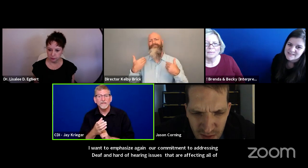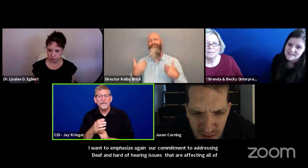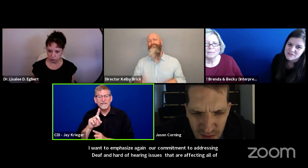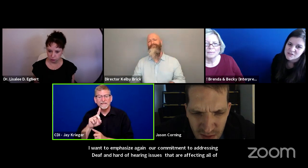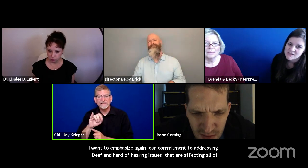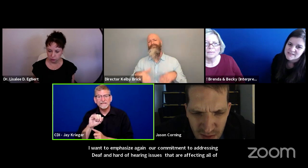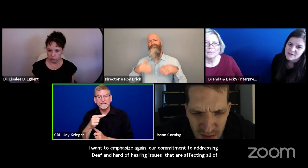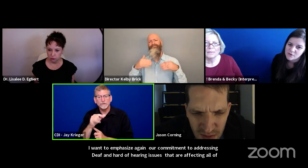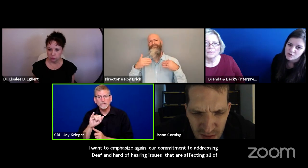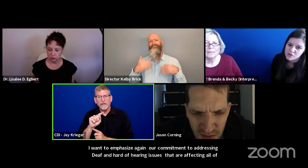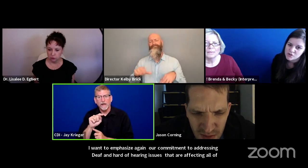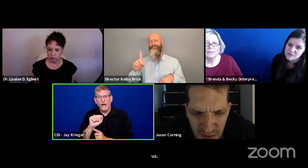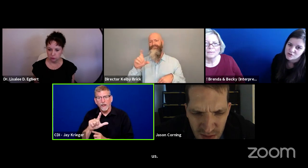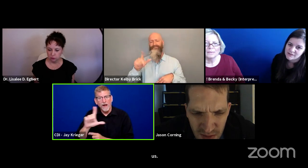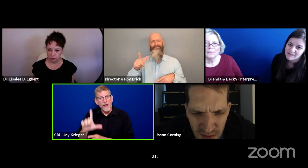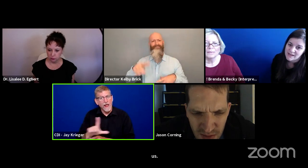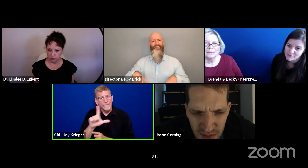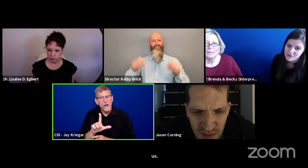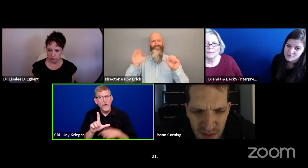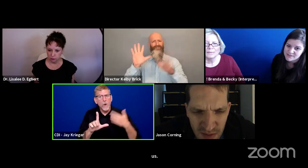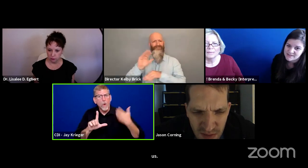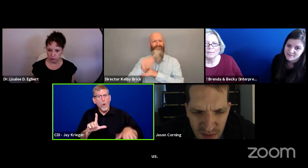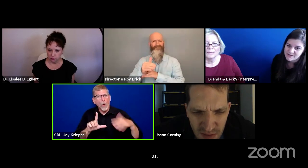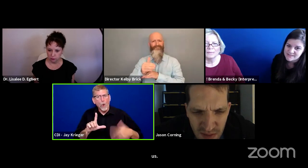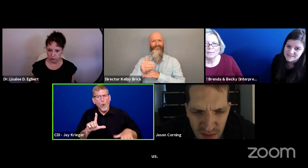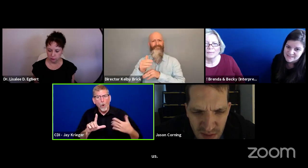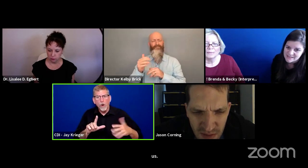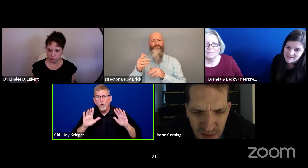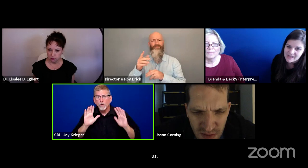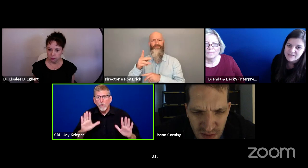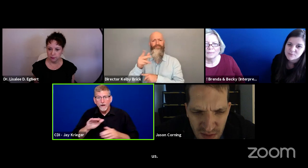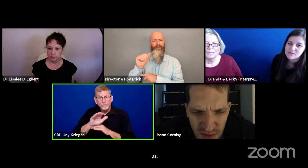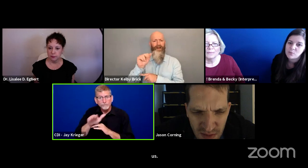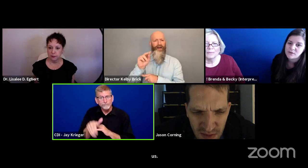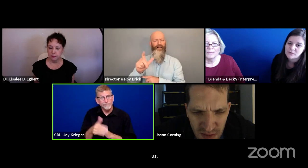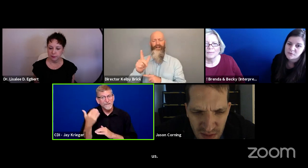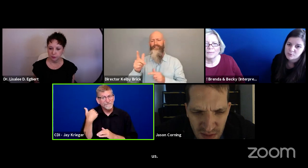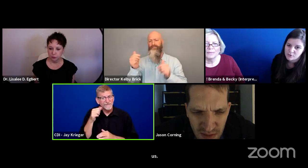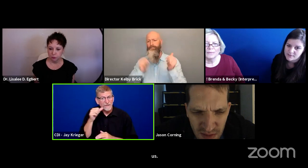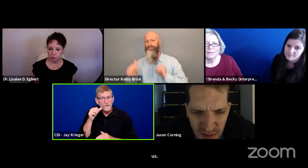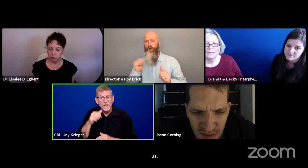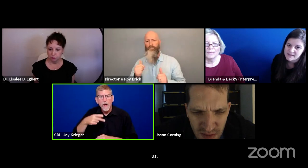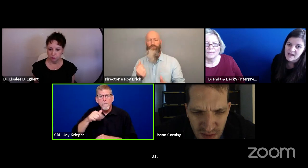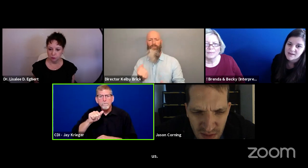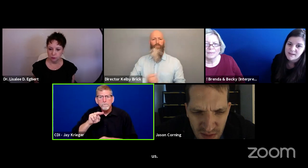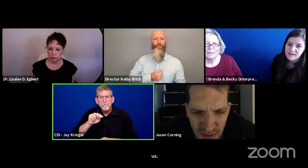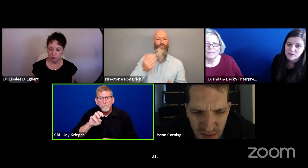Last night the Deaf Culture Digital Library hosted an event, and it was a wonderful program. They had a panel.